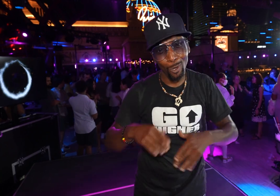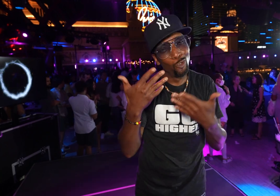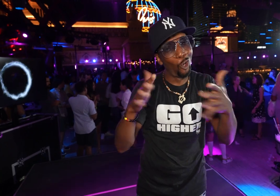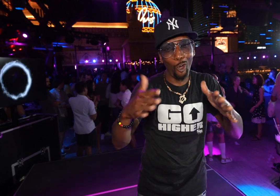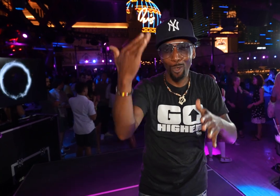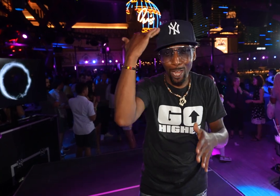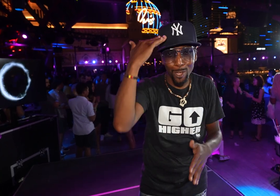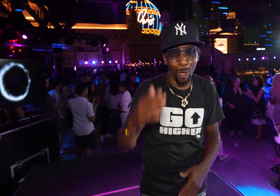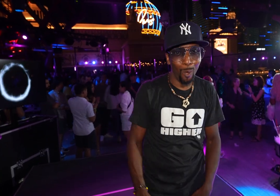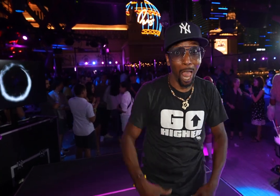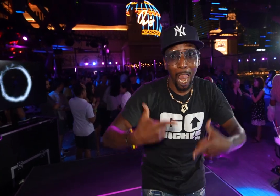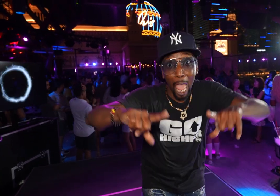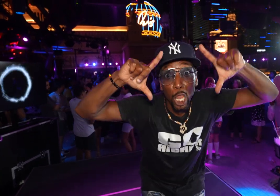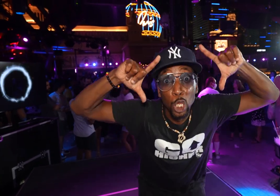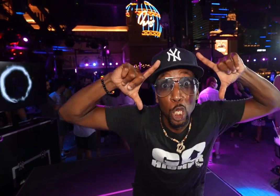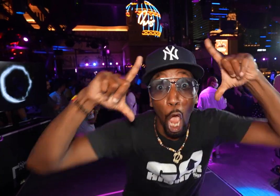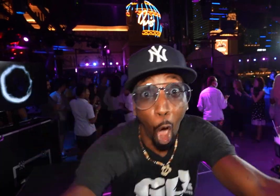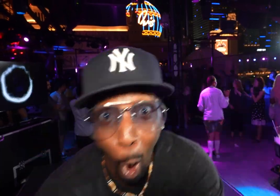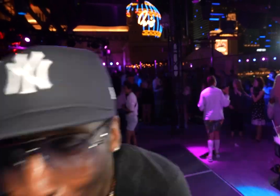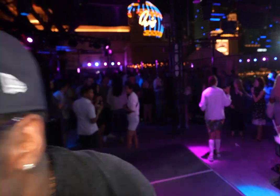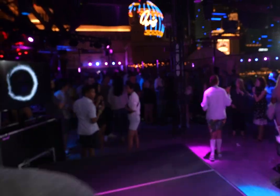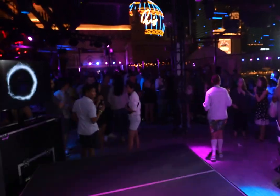You already know. Let's go!!